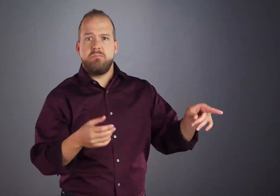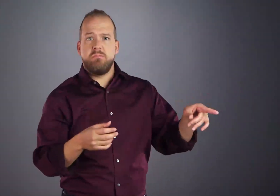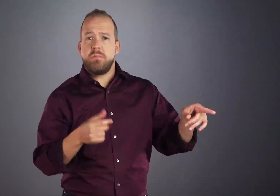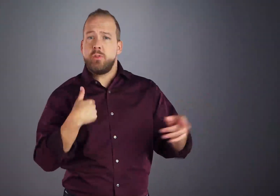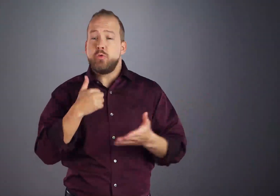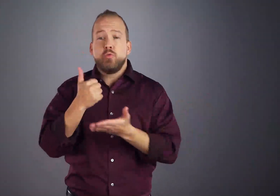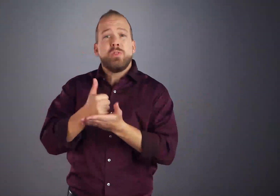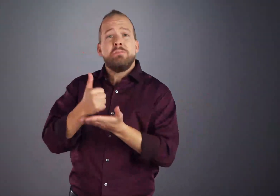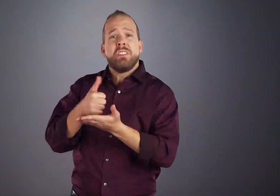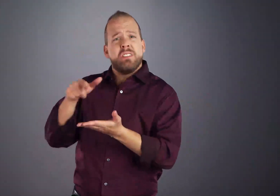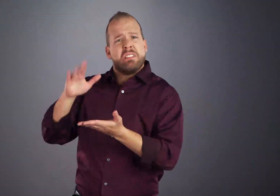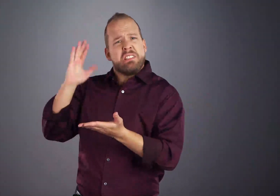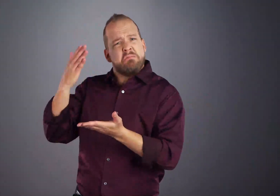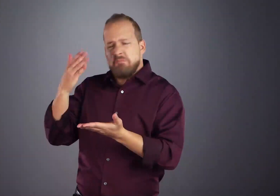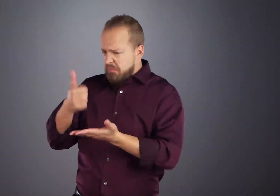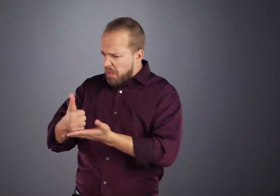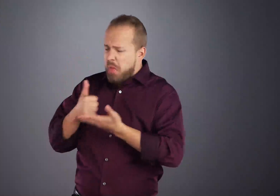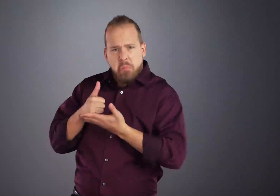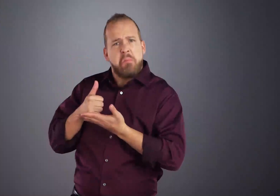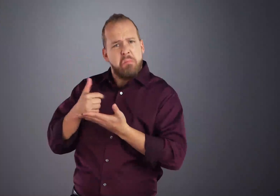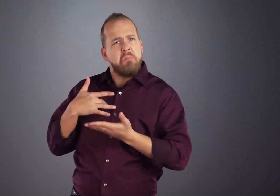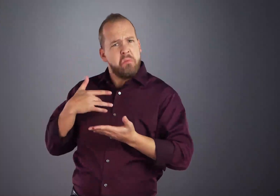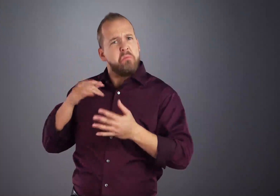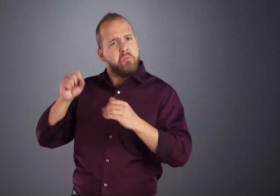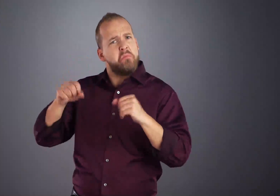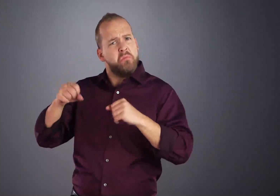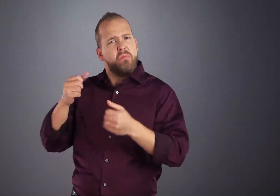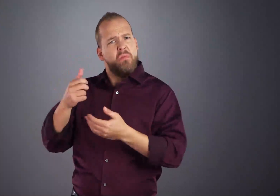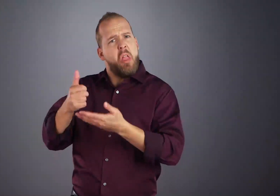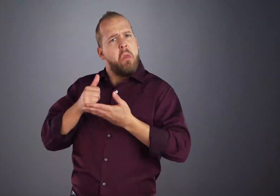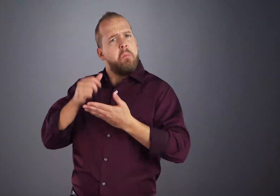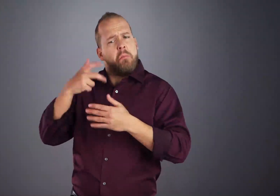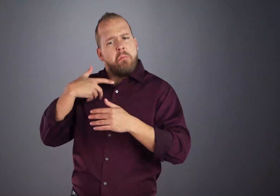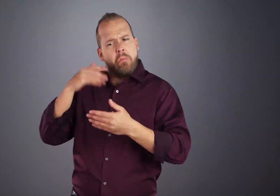for I showed signs of delirium tremens.